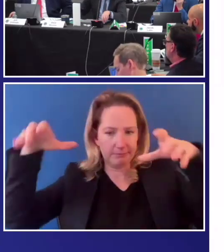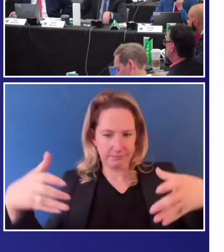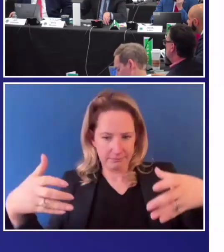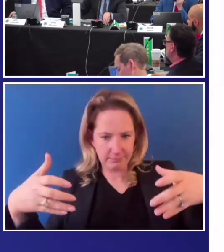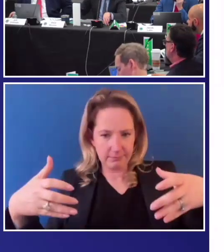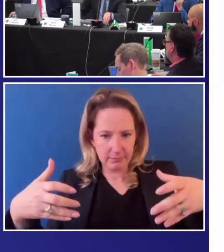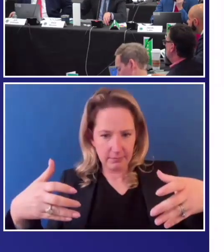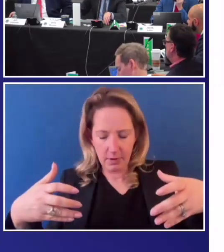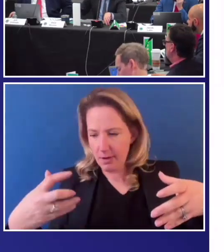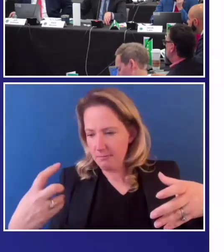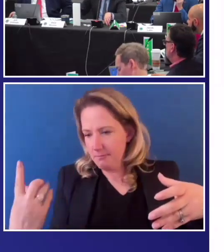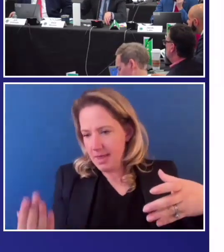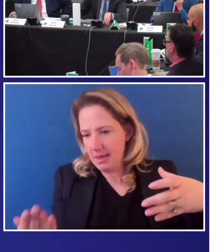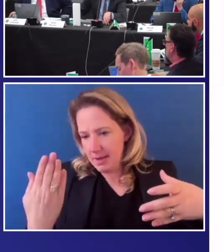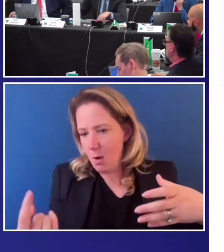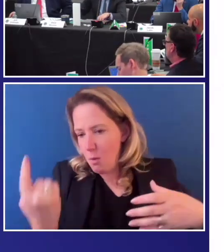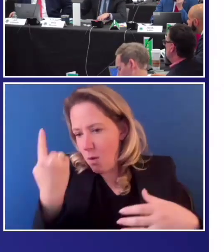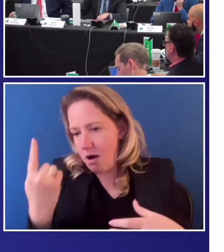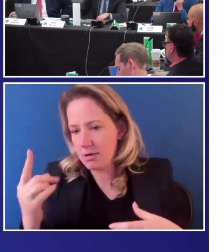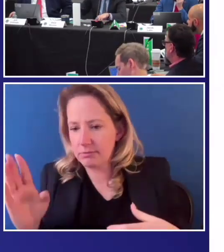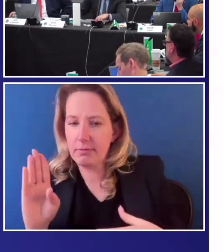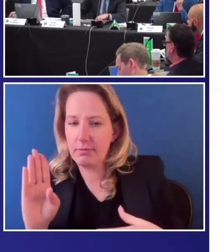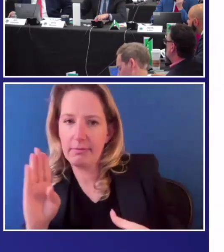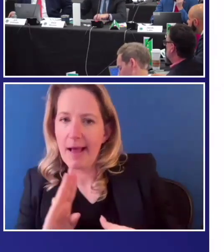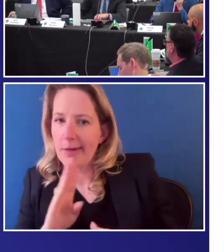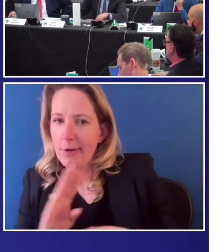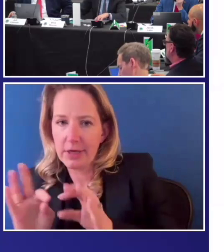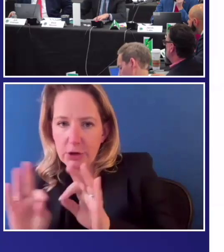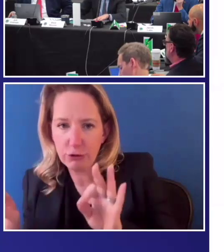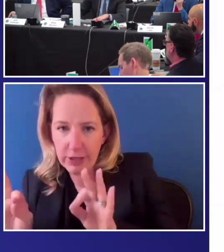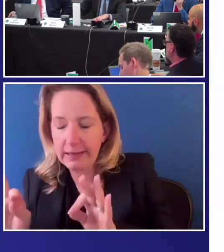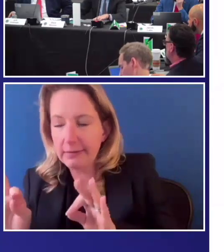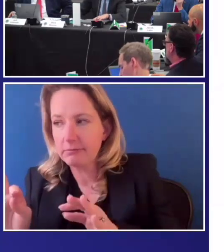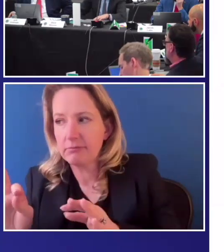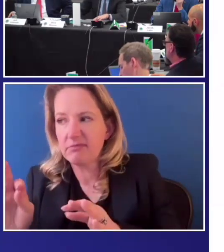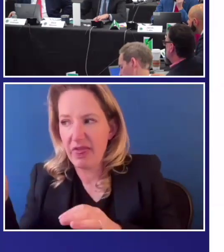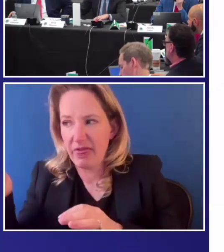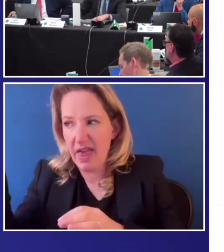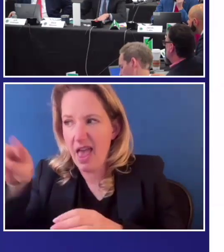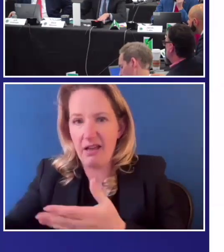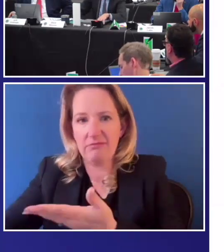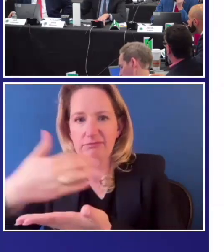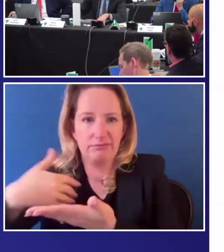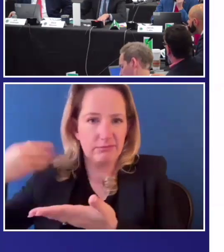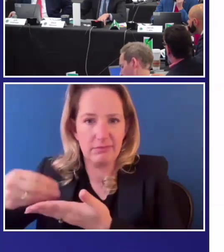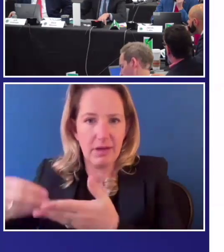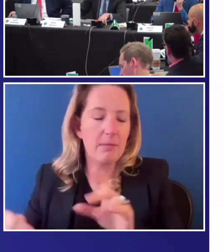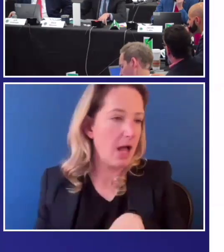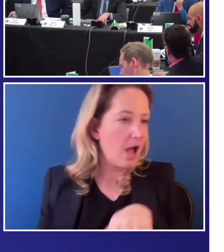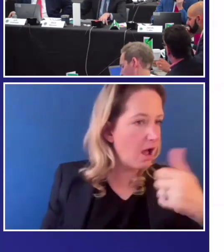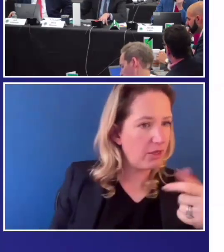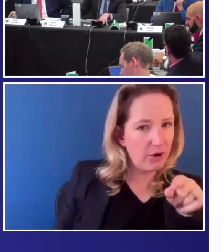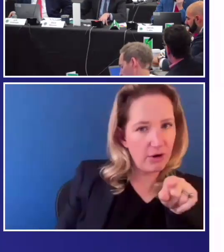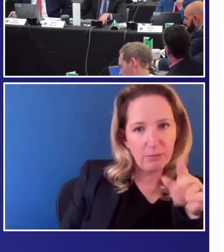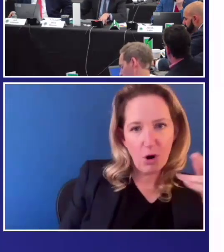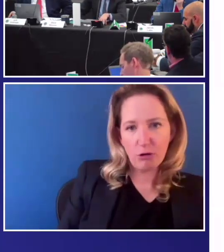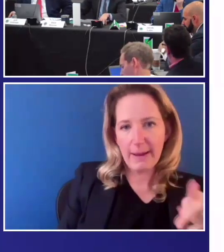one of them is not, not getting high earnings. And the other one is. We think that, that the number of those cases is quite a bit lower,